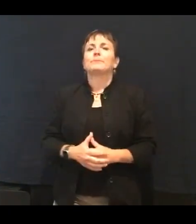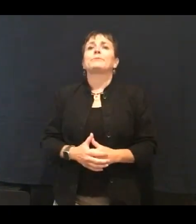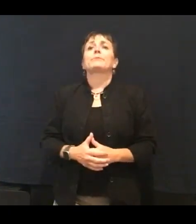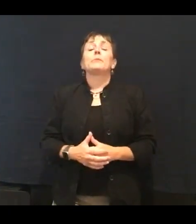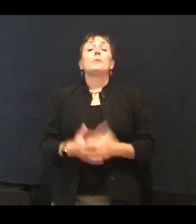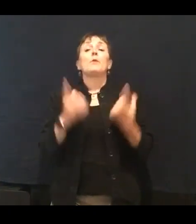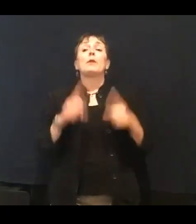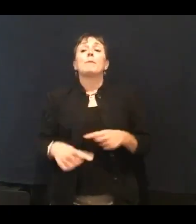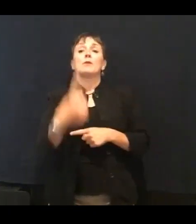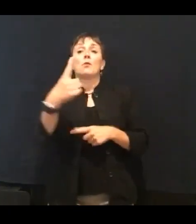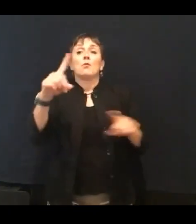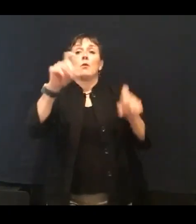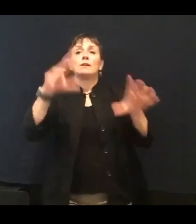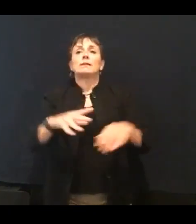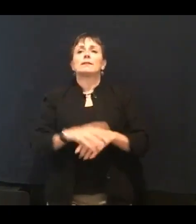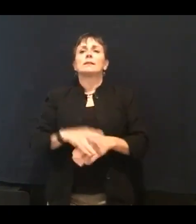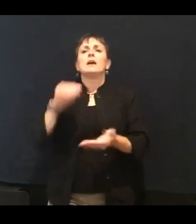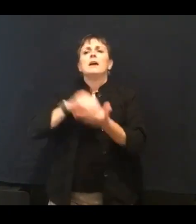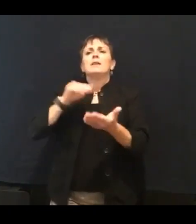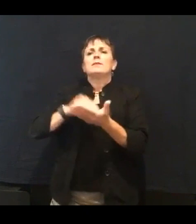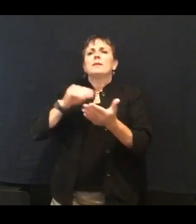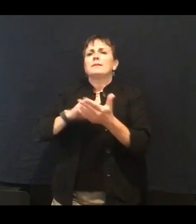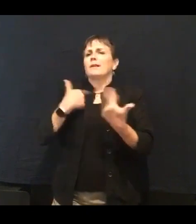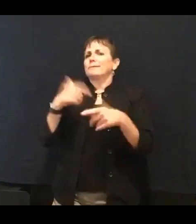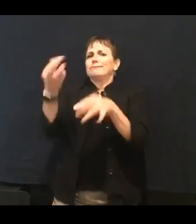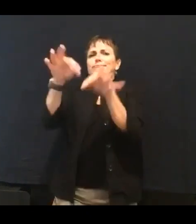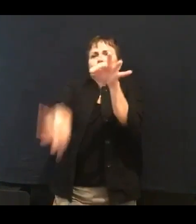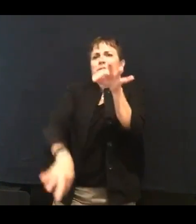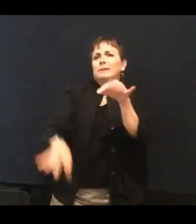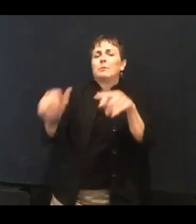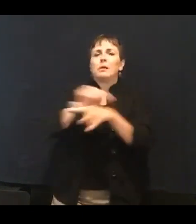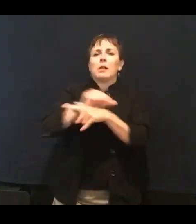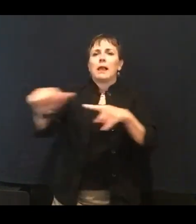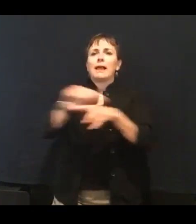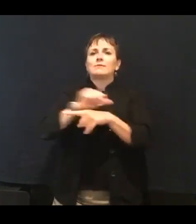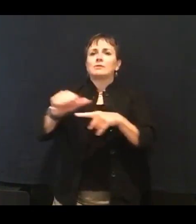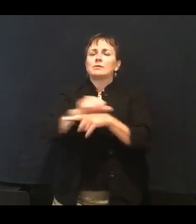In one test, a neurologist performed a simple exercise to study my peripheral vision